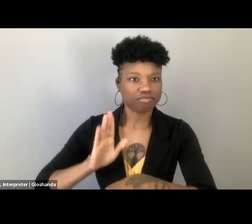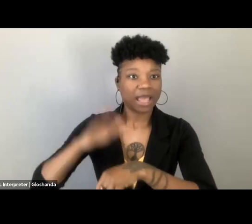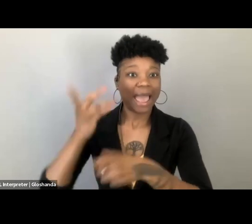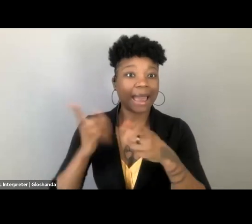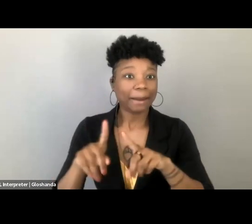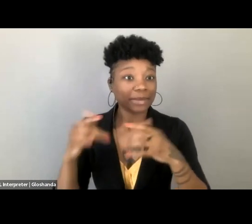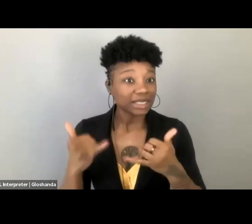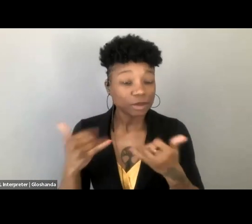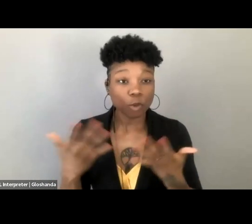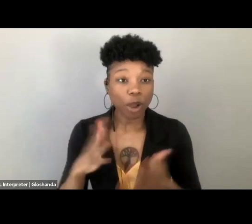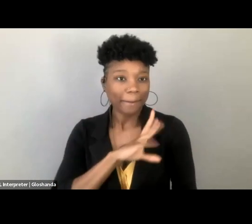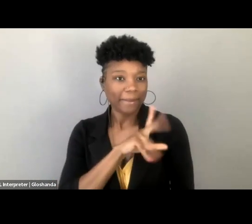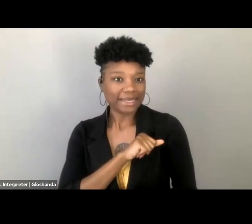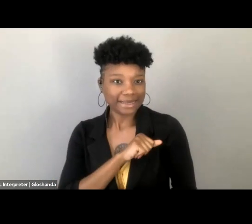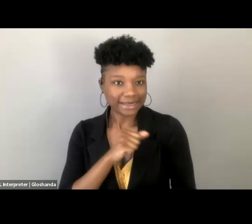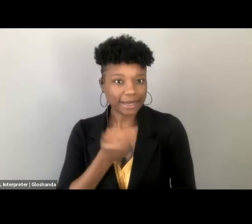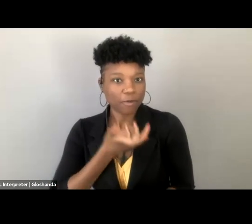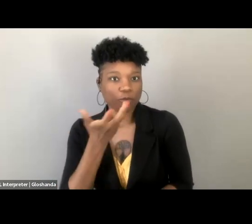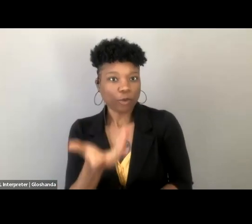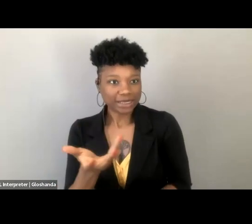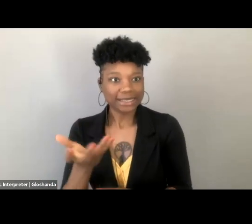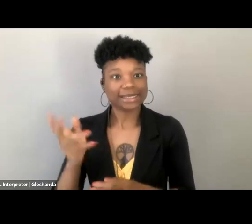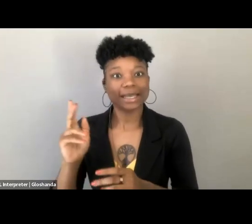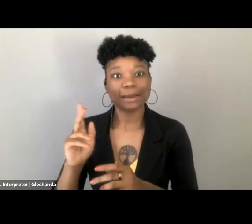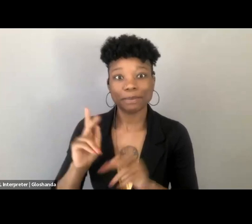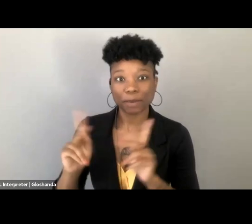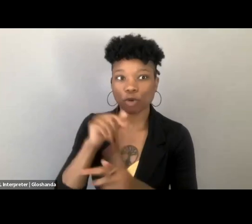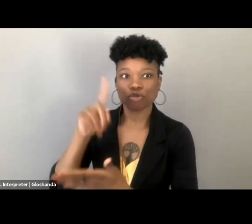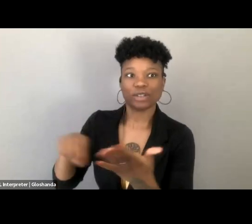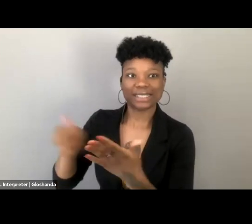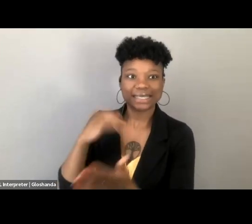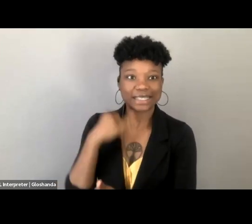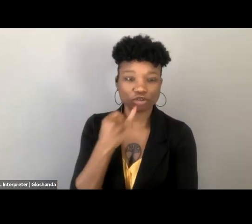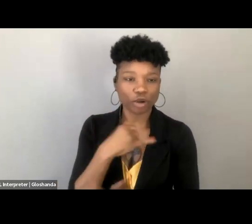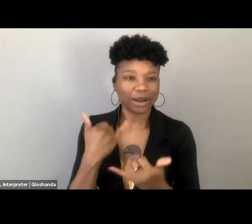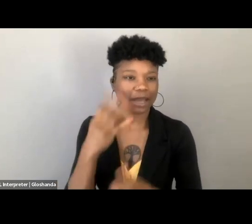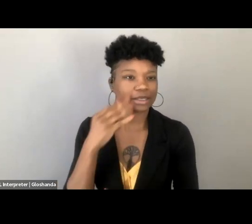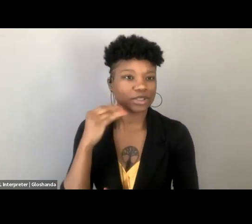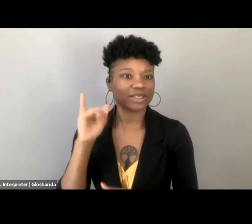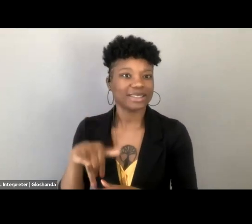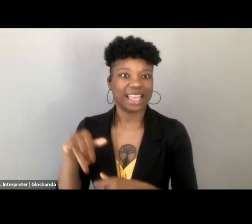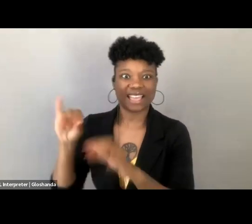who are literally being state-suppressed by the state at various points, and I really hope that anybody here